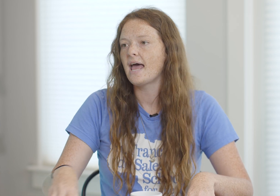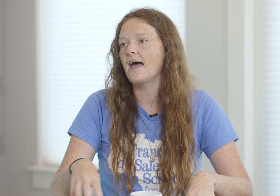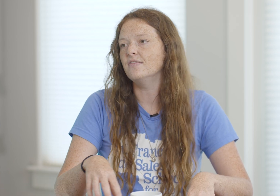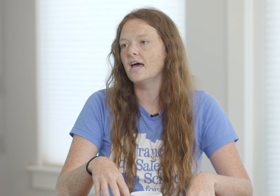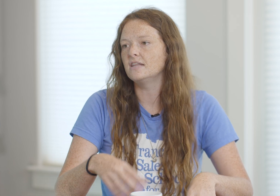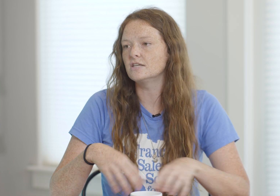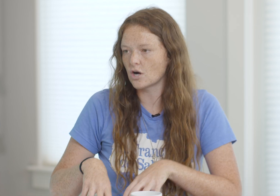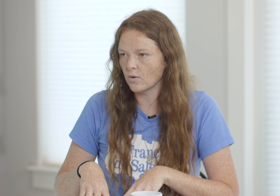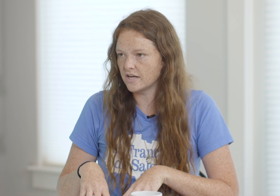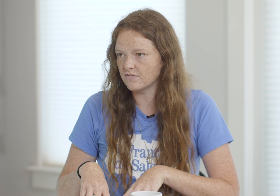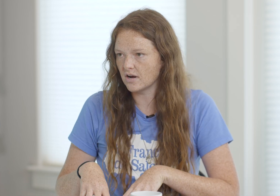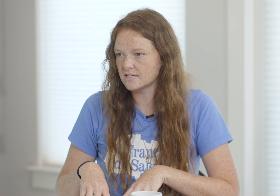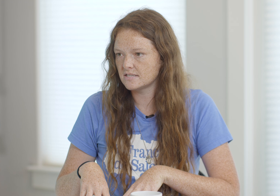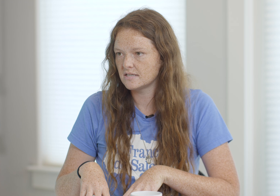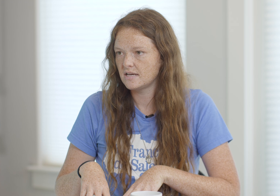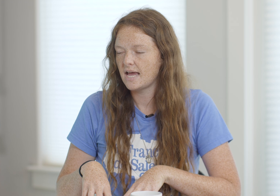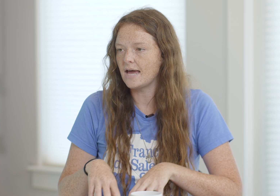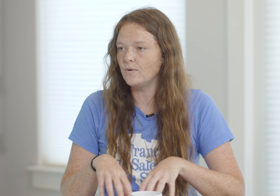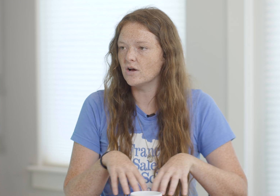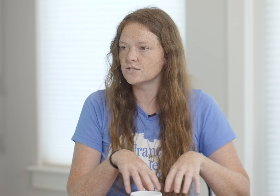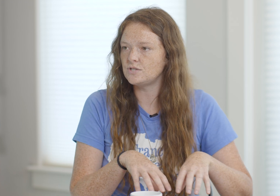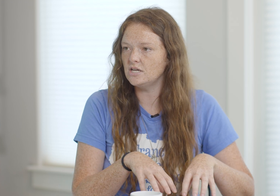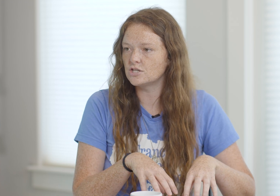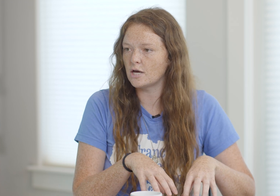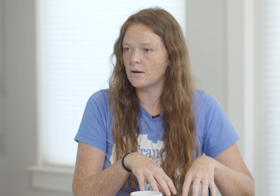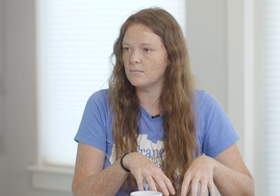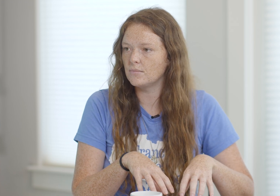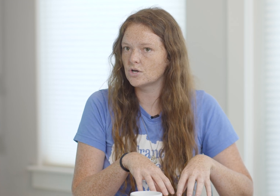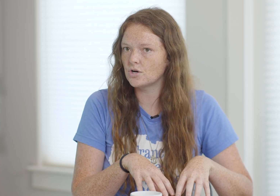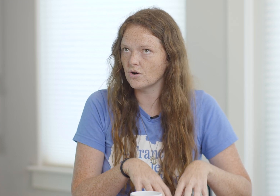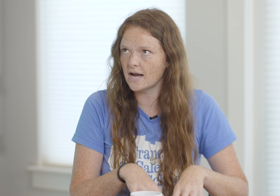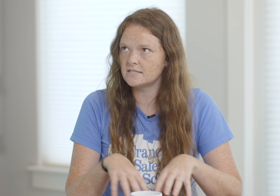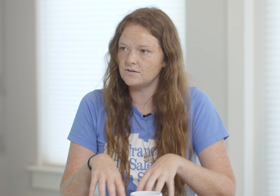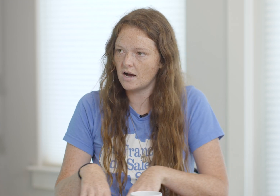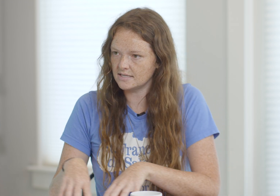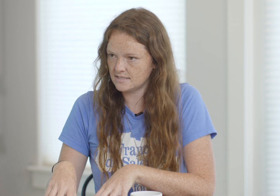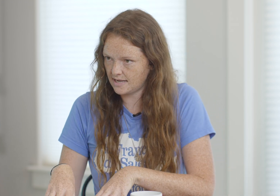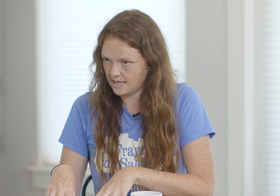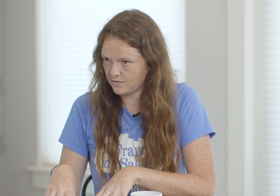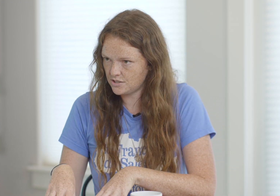and then they start working for us and we also teach them correct. Ugandan sign language.